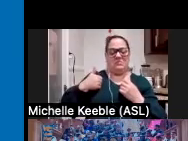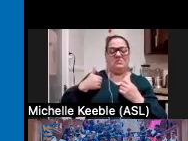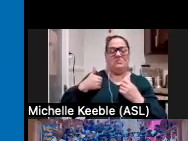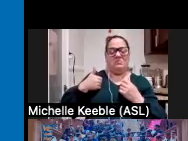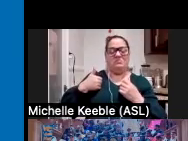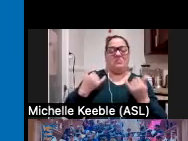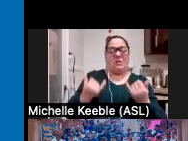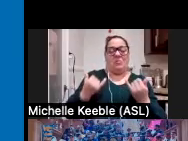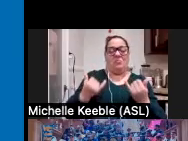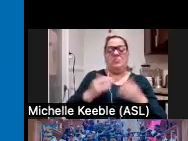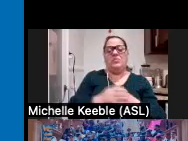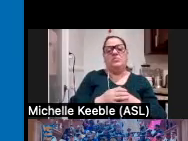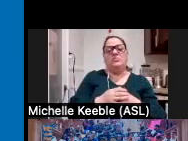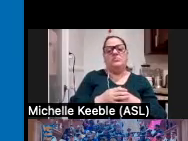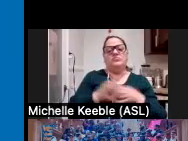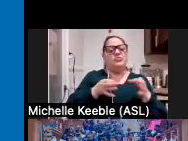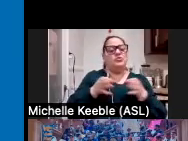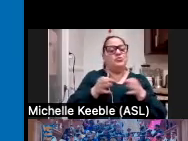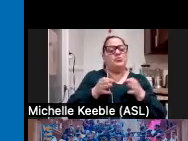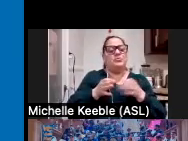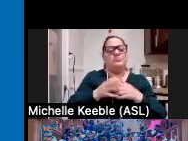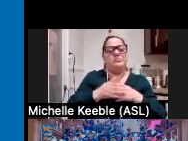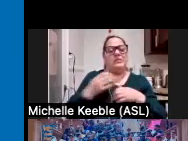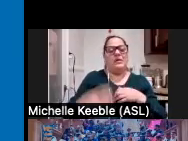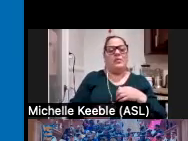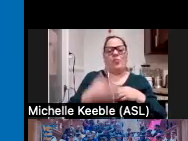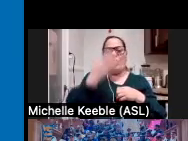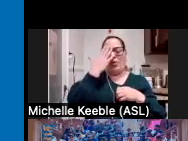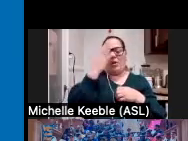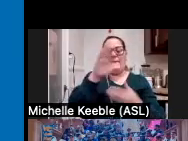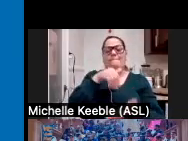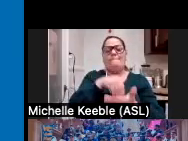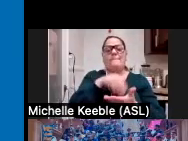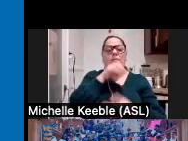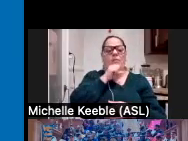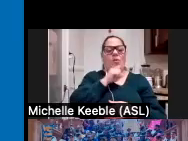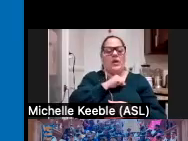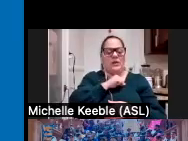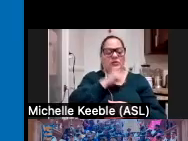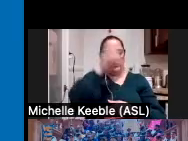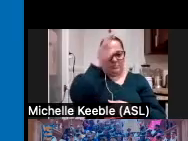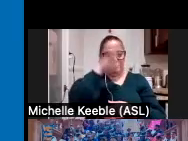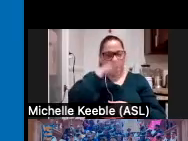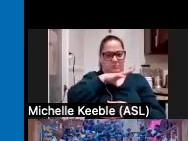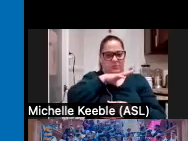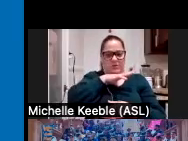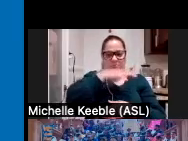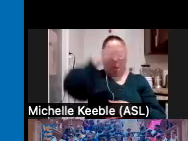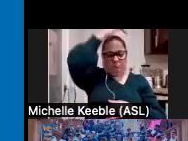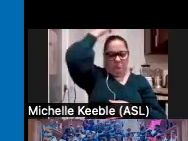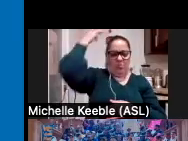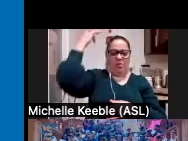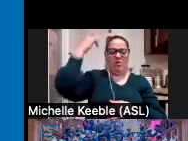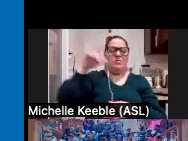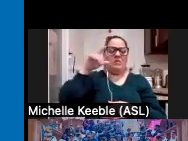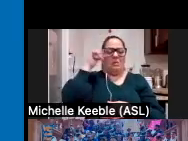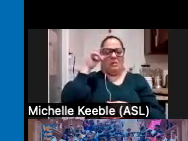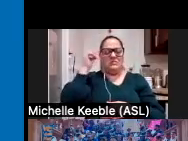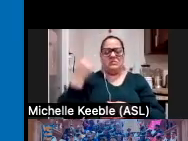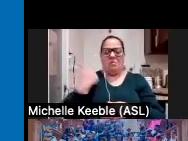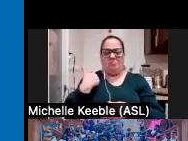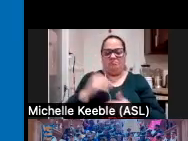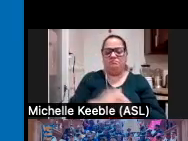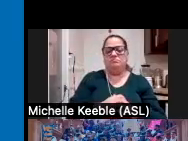um as a description, um I'm a white middle-aged uh old guy uh wearing glasses and a shirt and